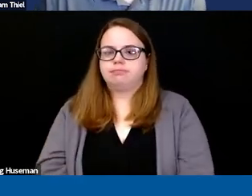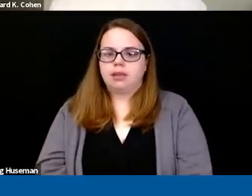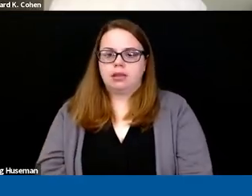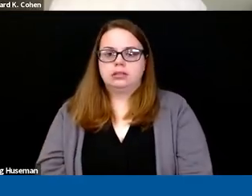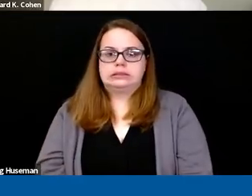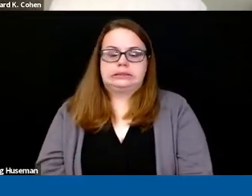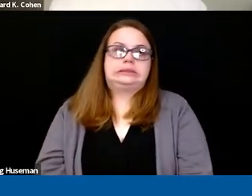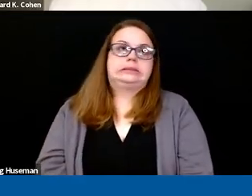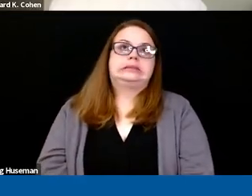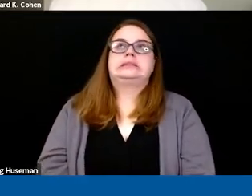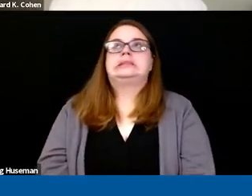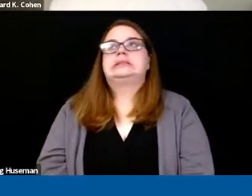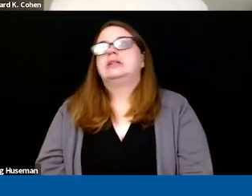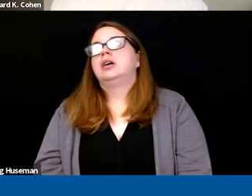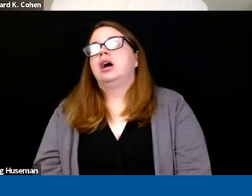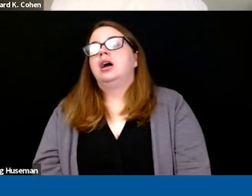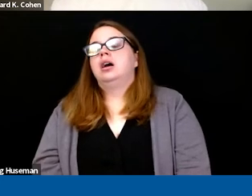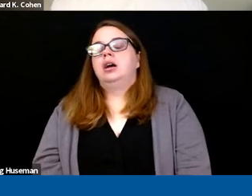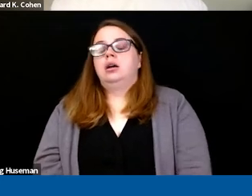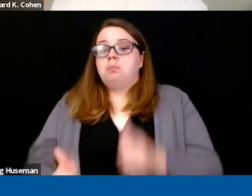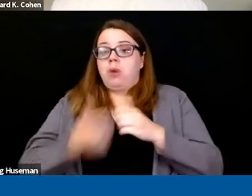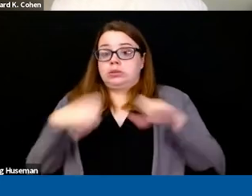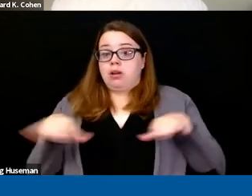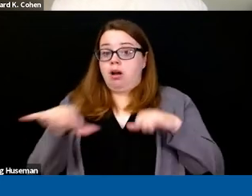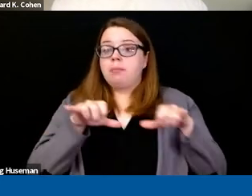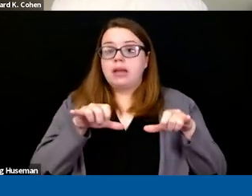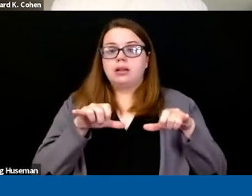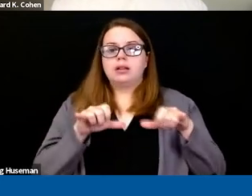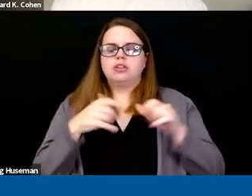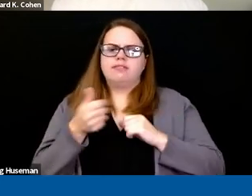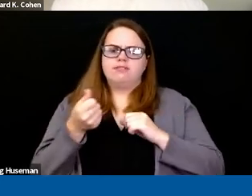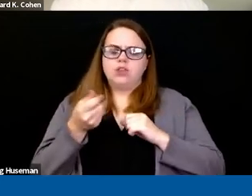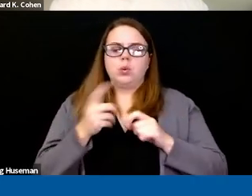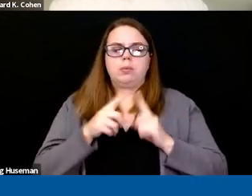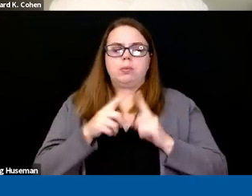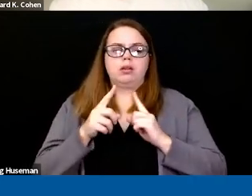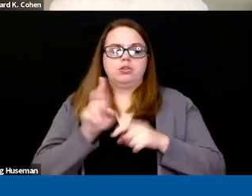Oh wow. Most common, now there's a few. Using incorrect roles,